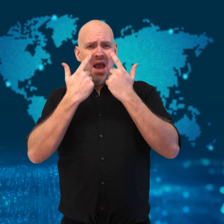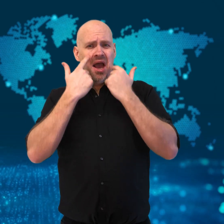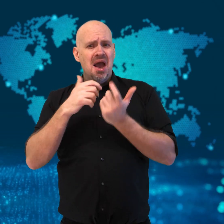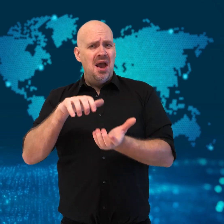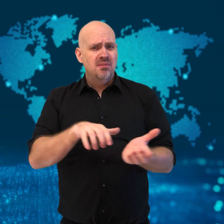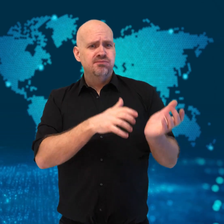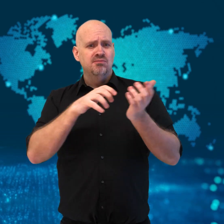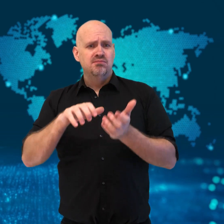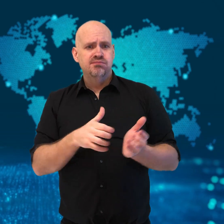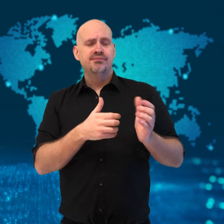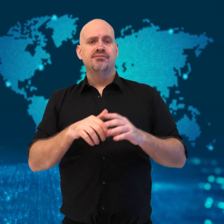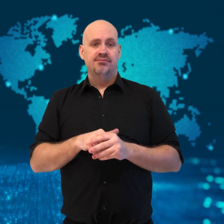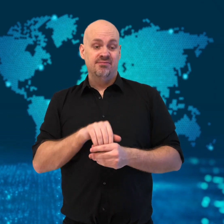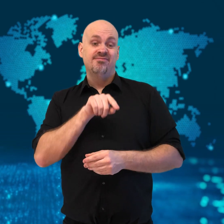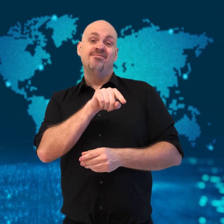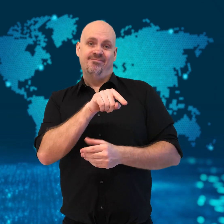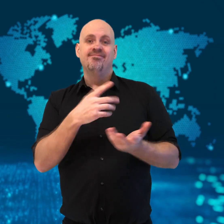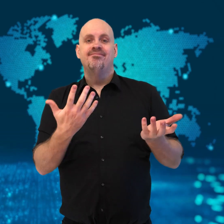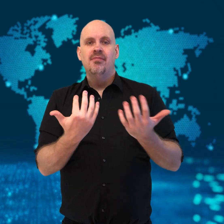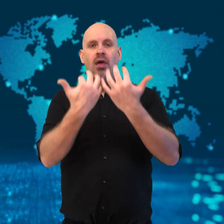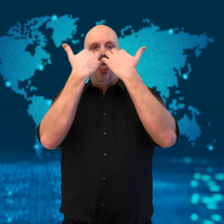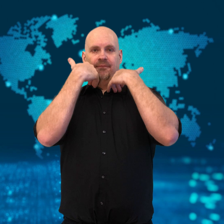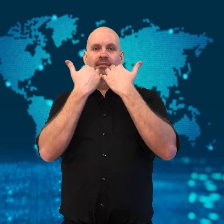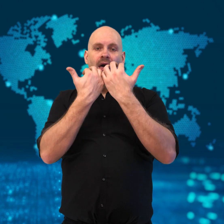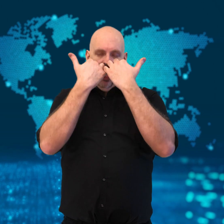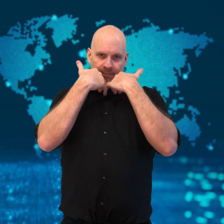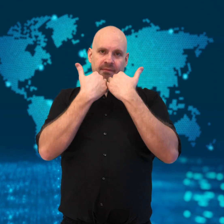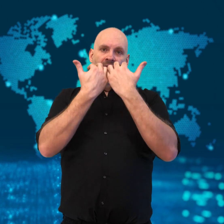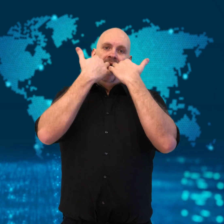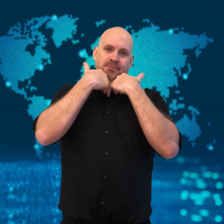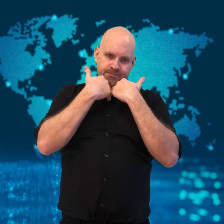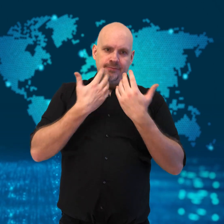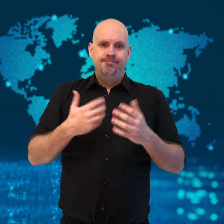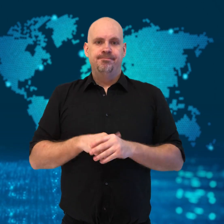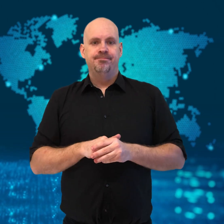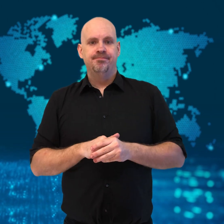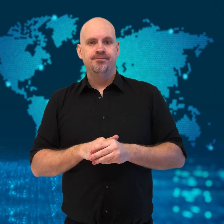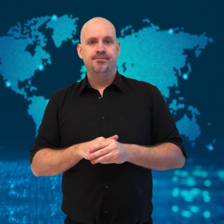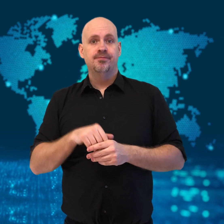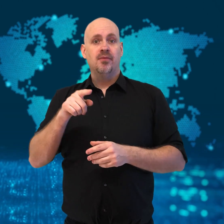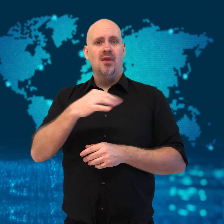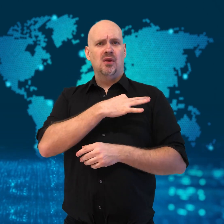Doctors found around 110ml of water in the baby’s lungs.